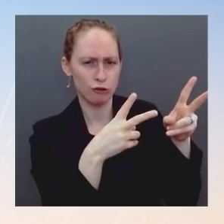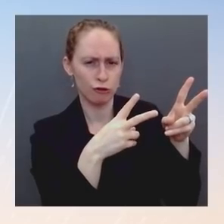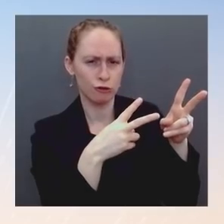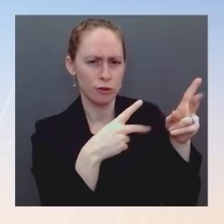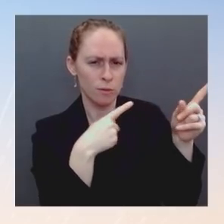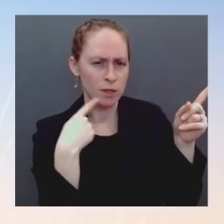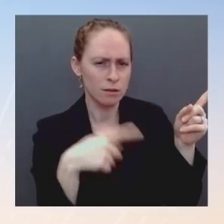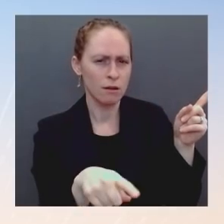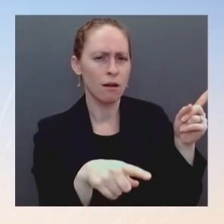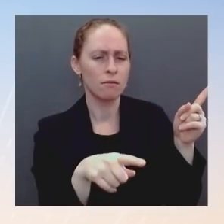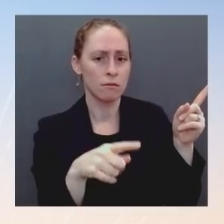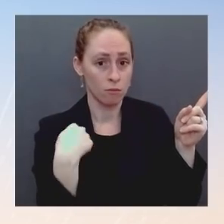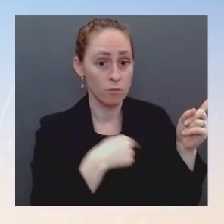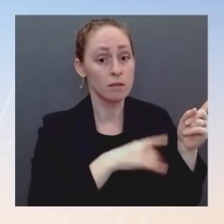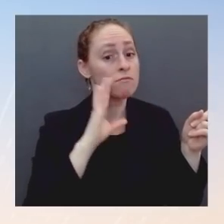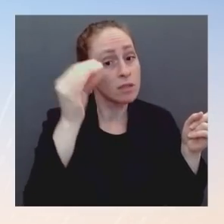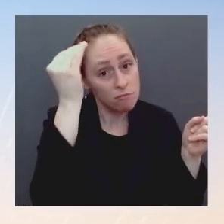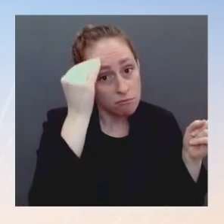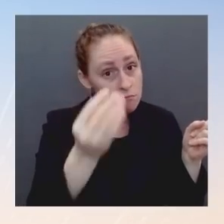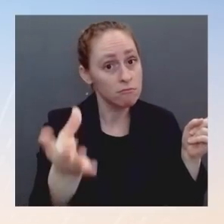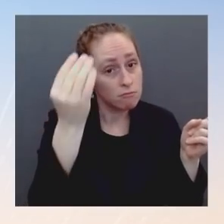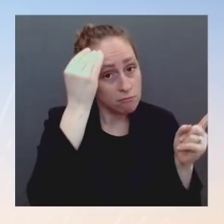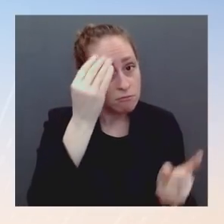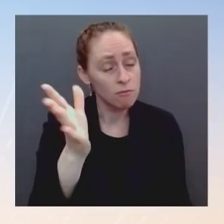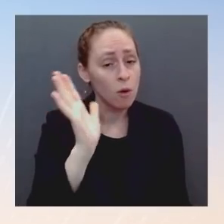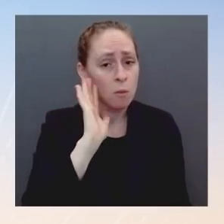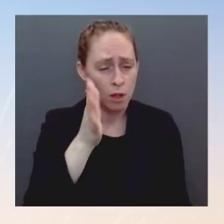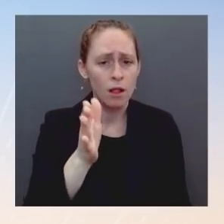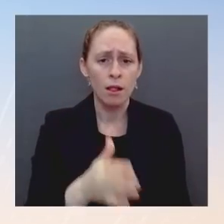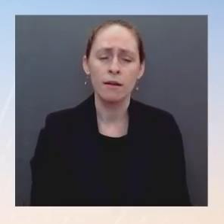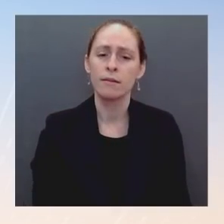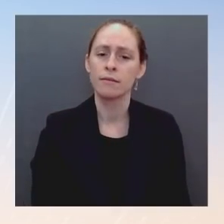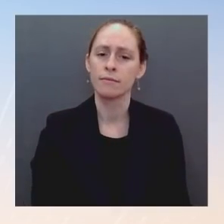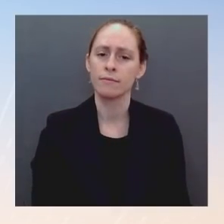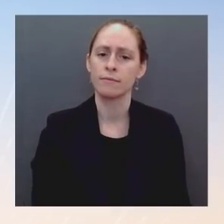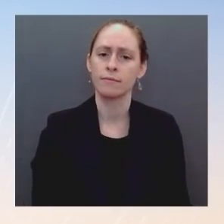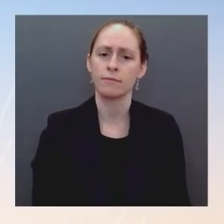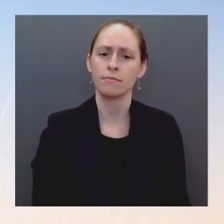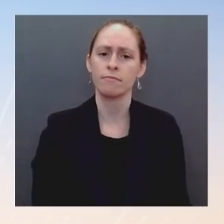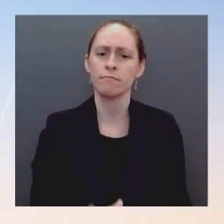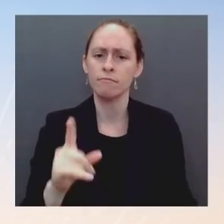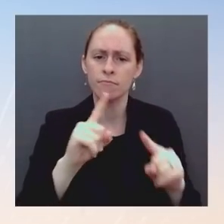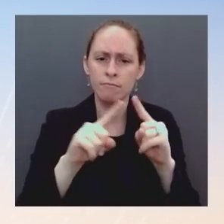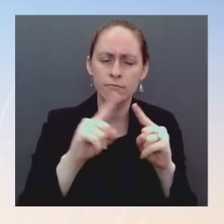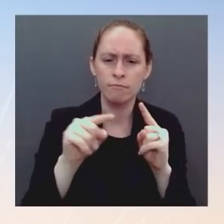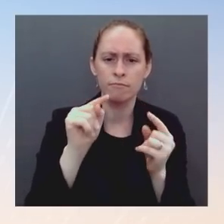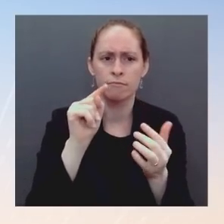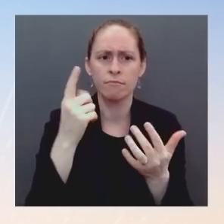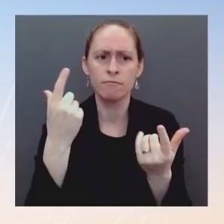and we've also had a range of conversations about this legislation. We certainly are encouraged by the fact